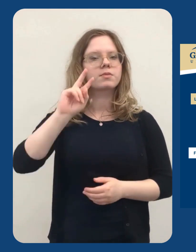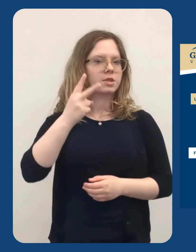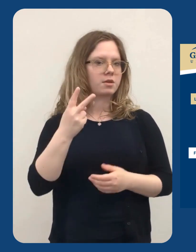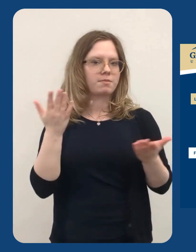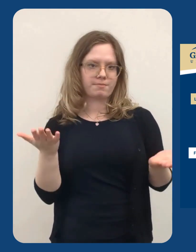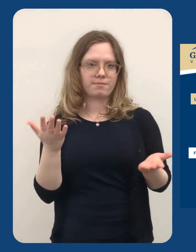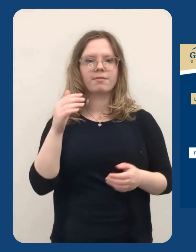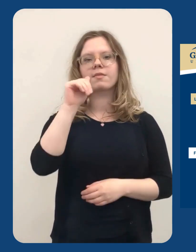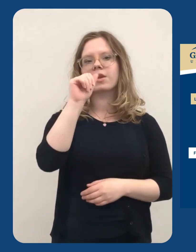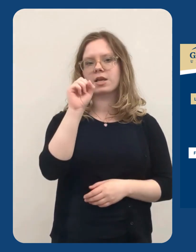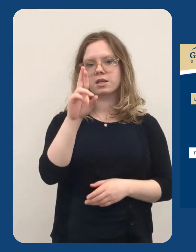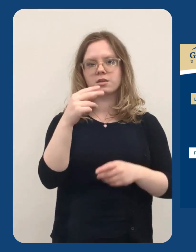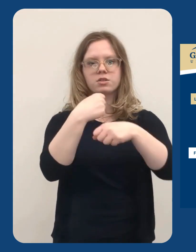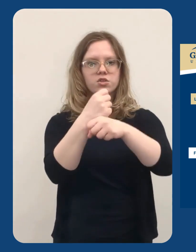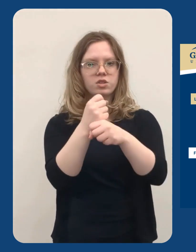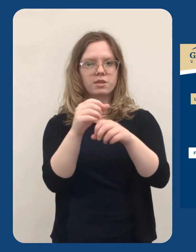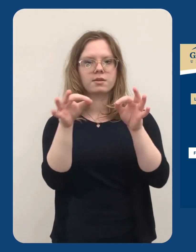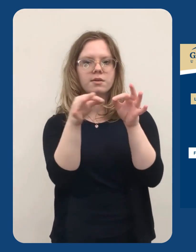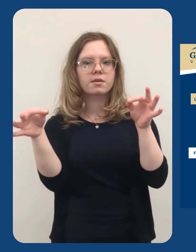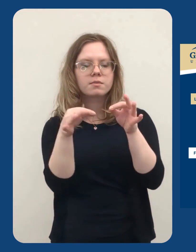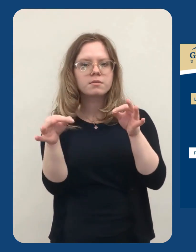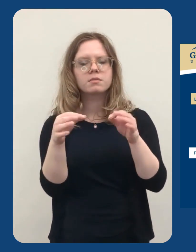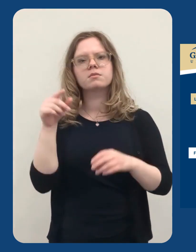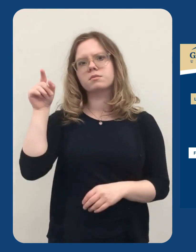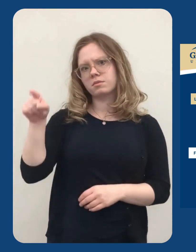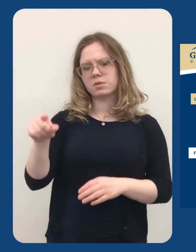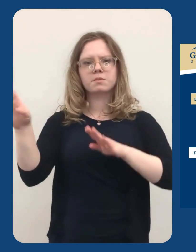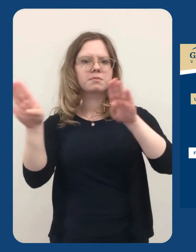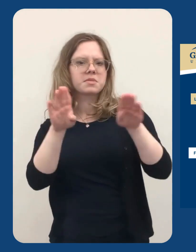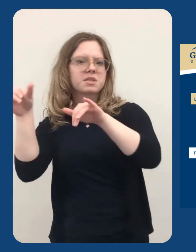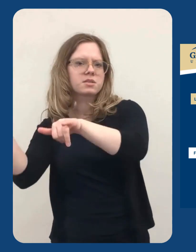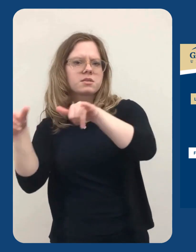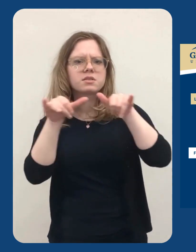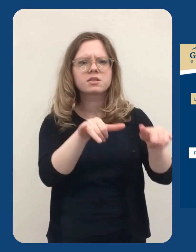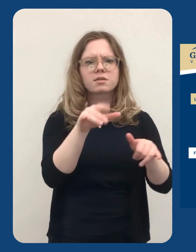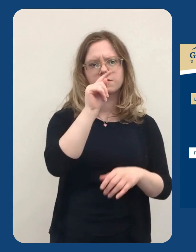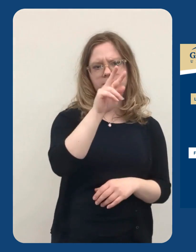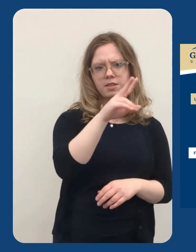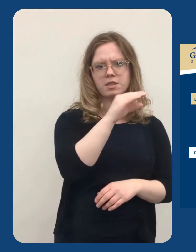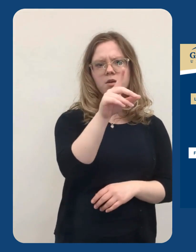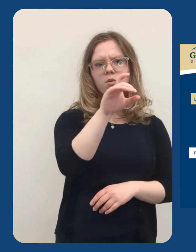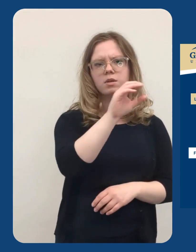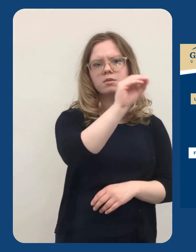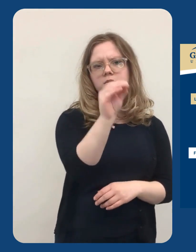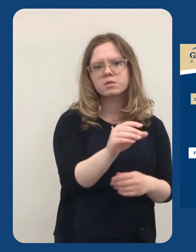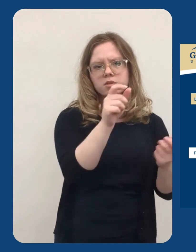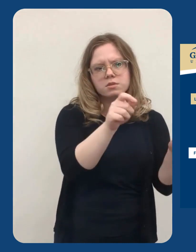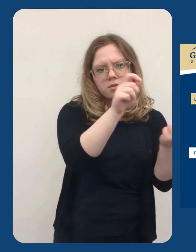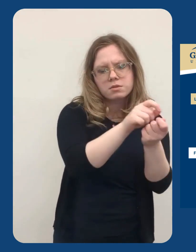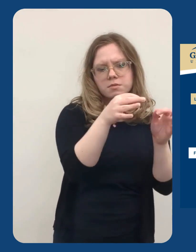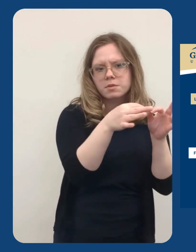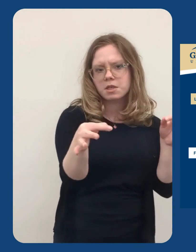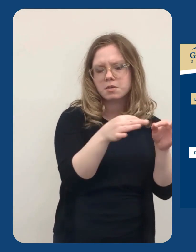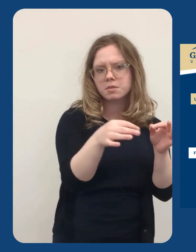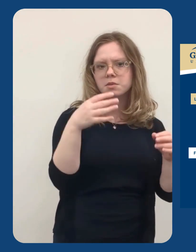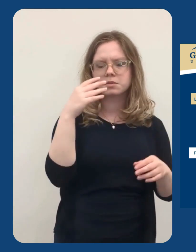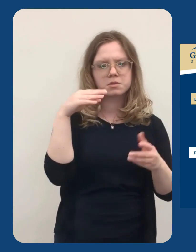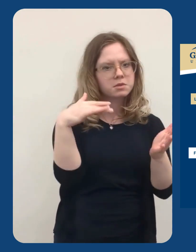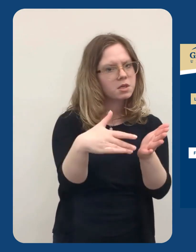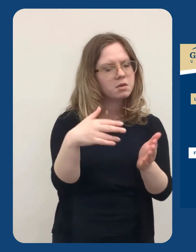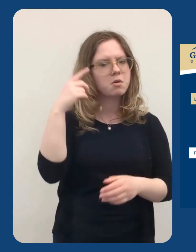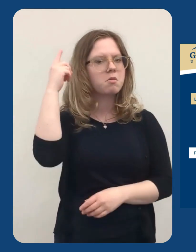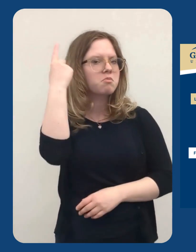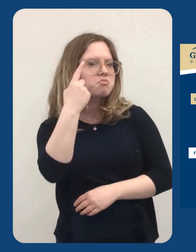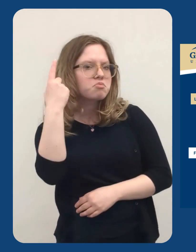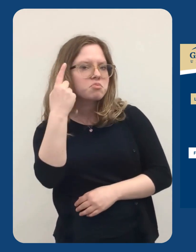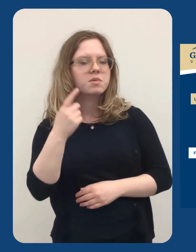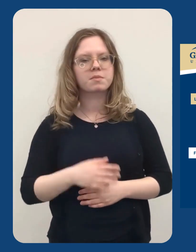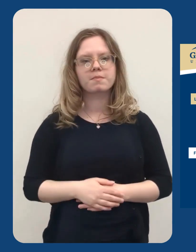Do ASR-generated captions behave the same way as the TV and 100% accurate ones did in this study?